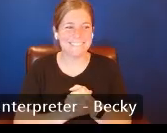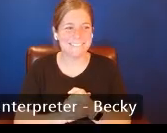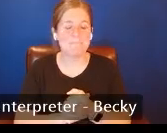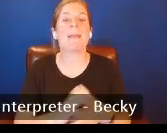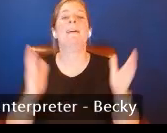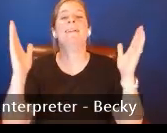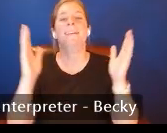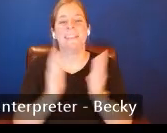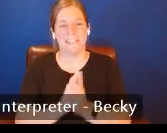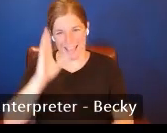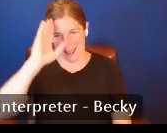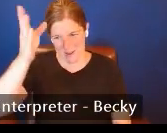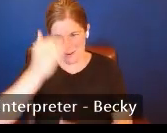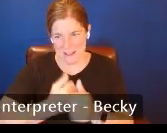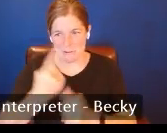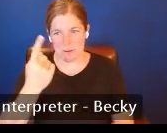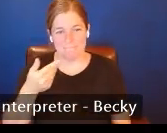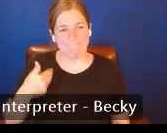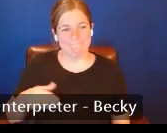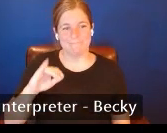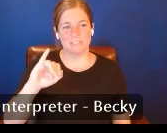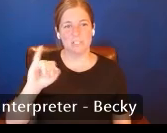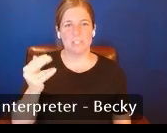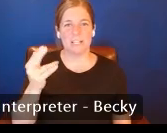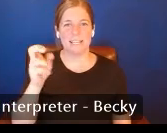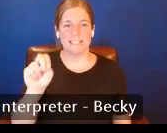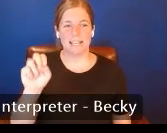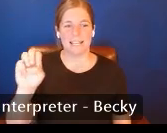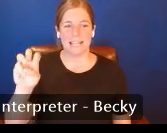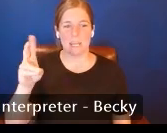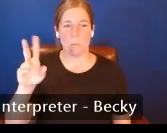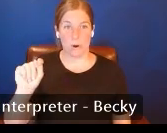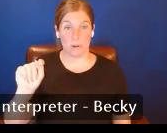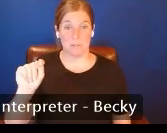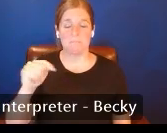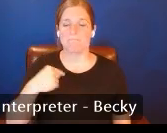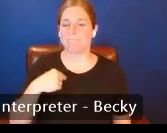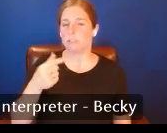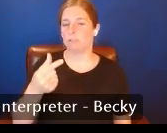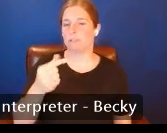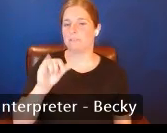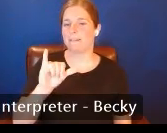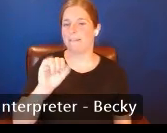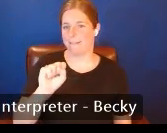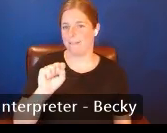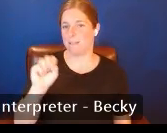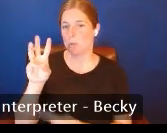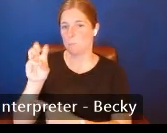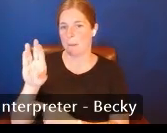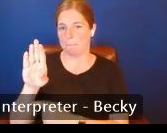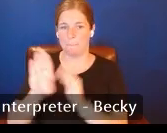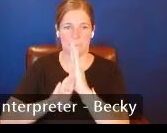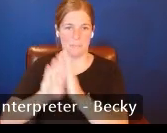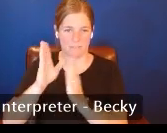I'm Jason Ewert. I'm a GIS web developer. I'm a primary role's developer.